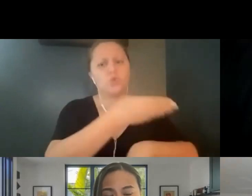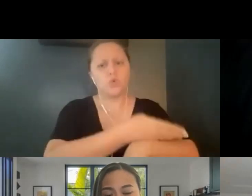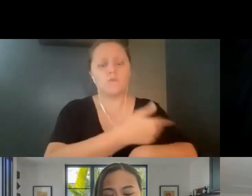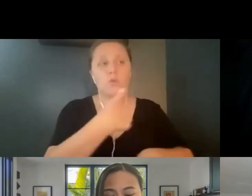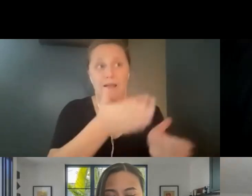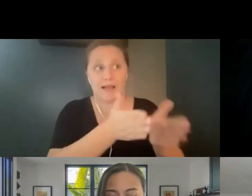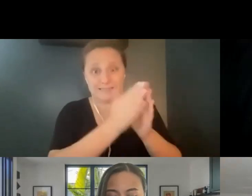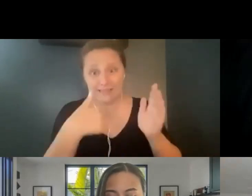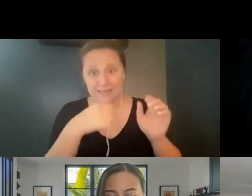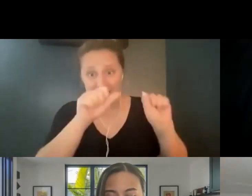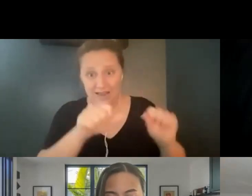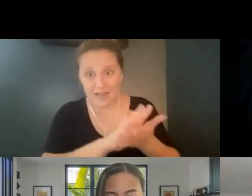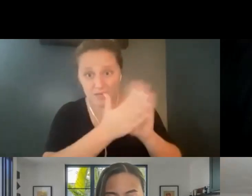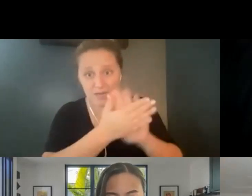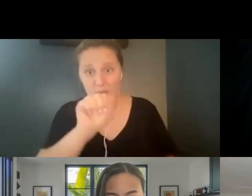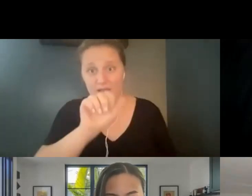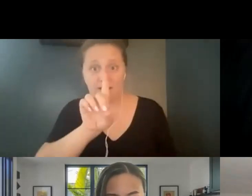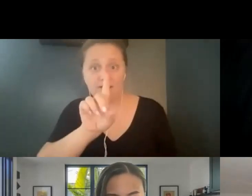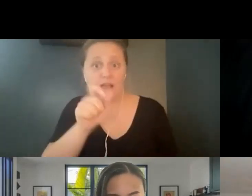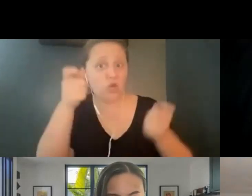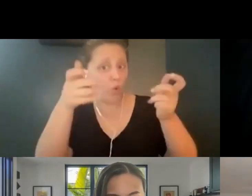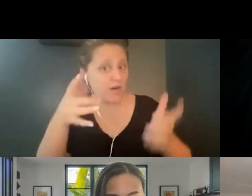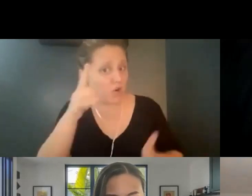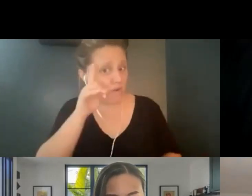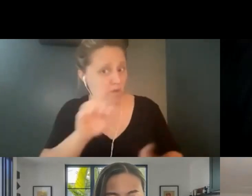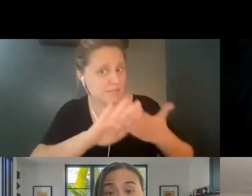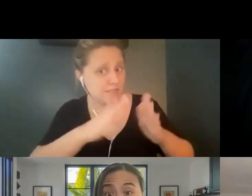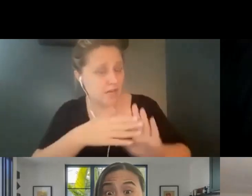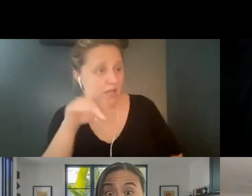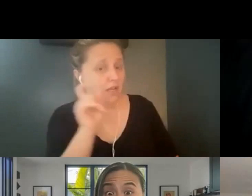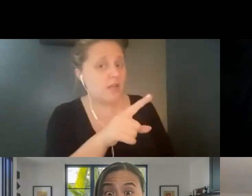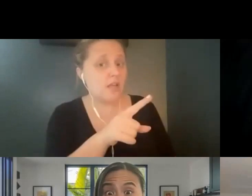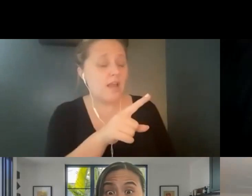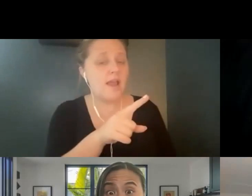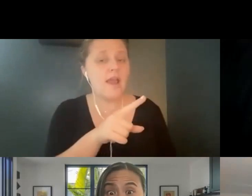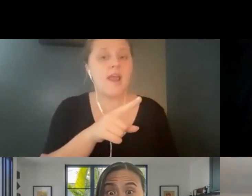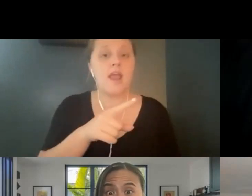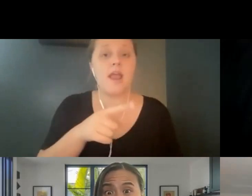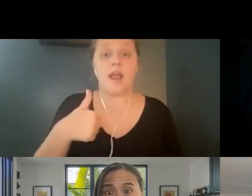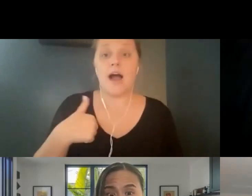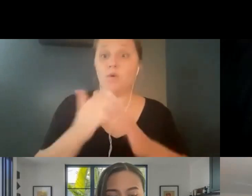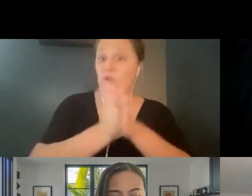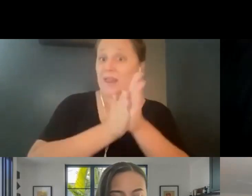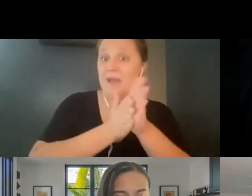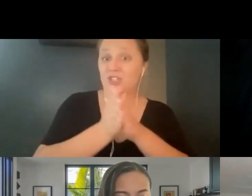The Americans with Disabilities Act coordinator for the city and I had the passion but I didn't have a lot of knowledge.